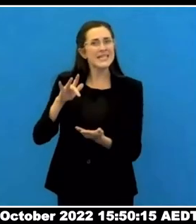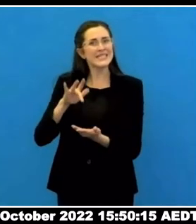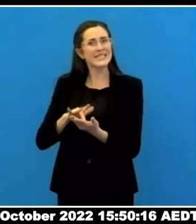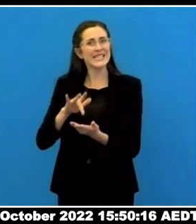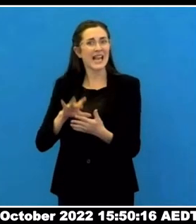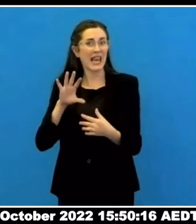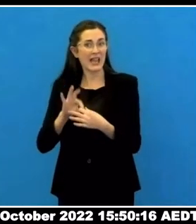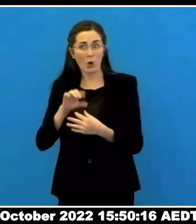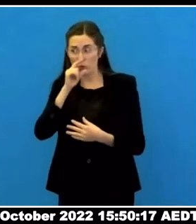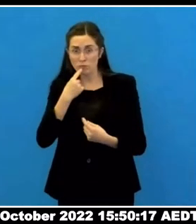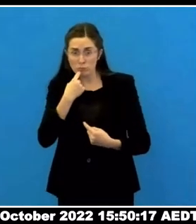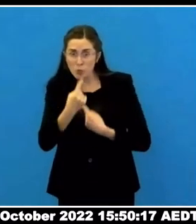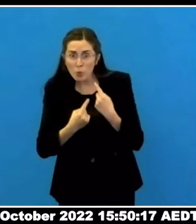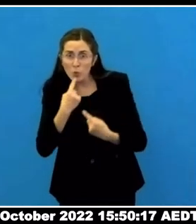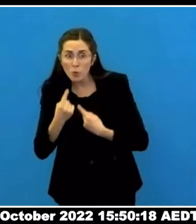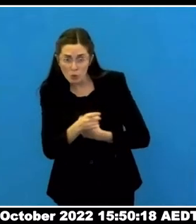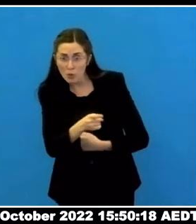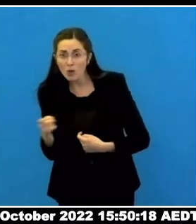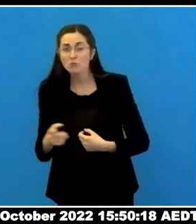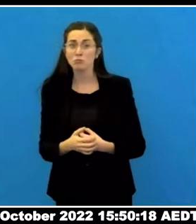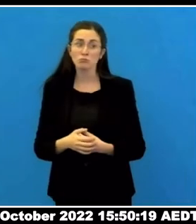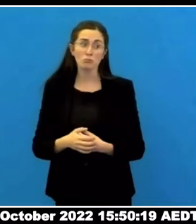or by the school.